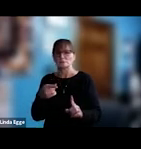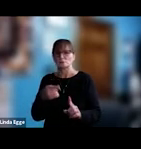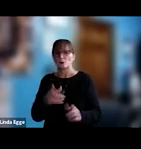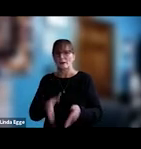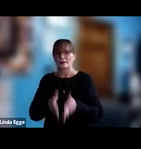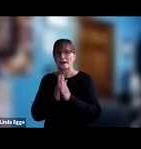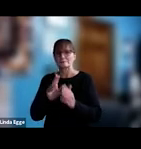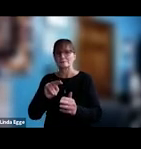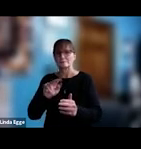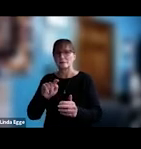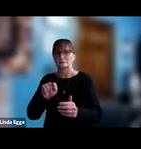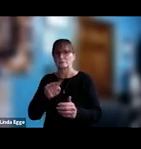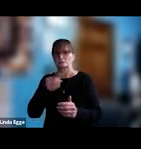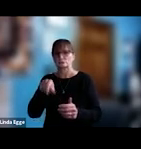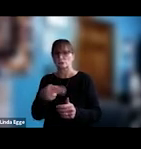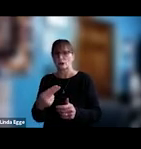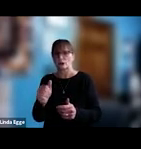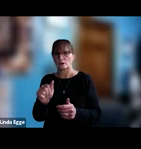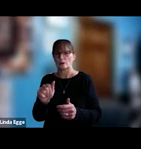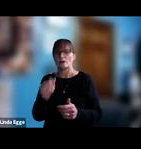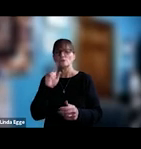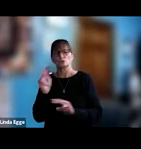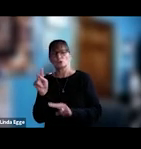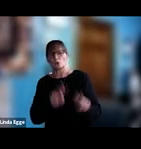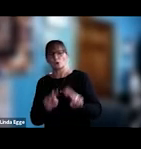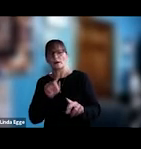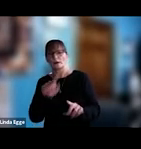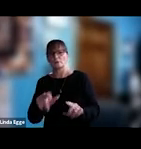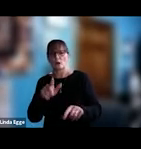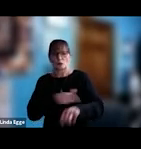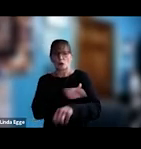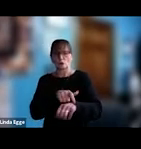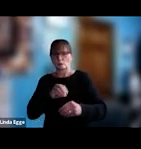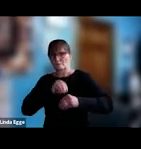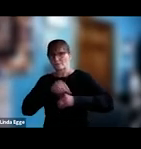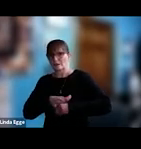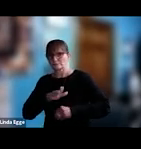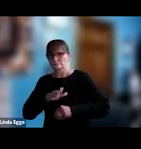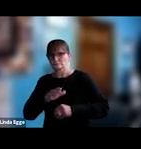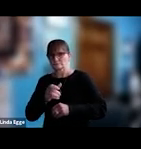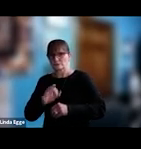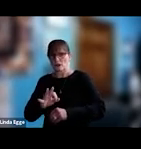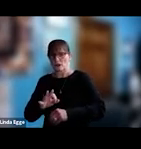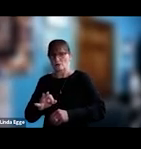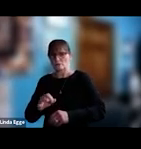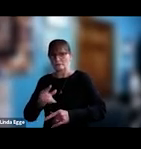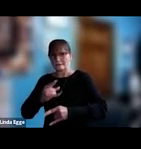like, do you guys, do you look at the long-term effects of these intoxicating factors on our clients?